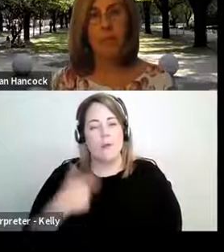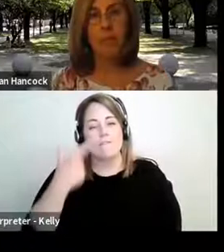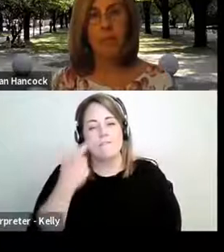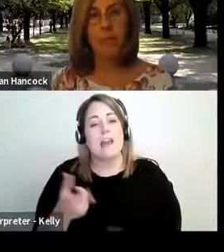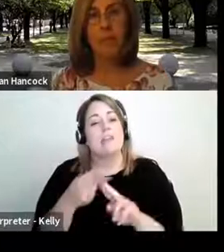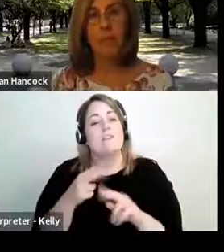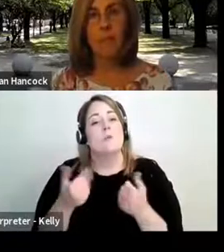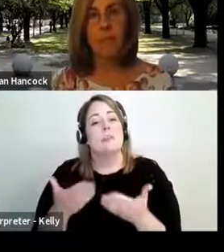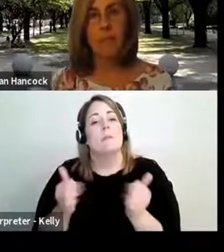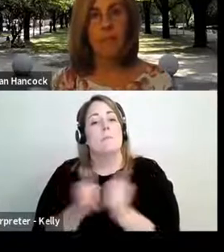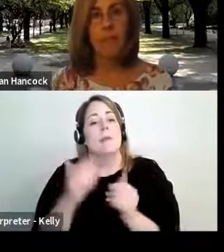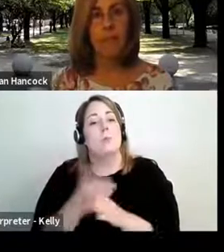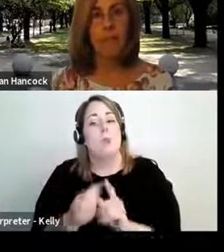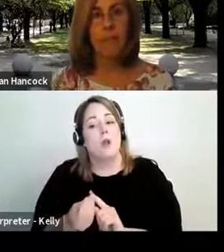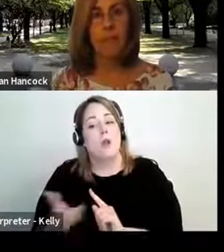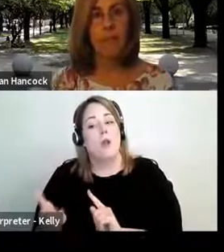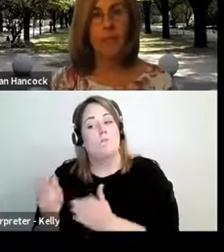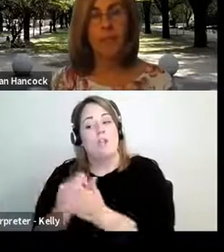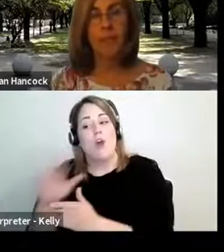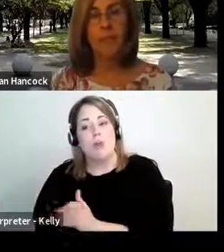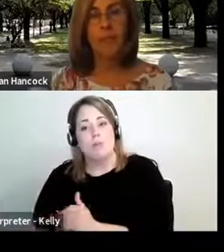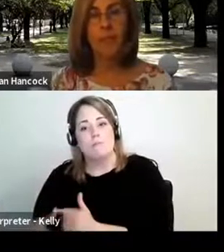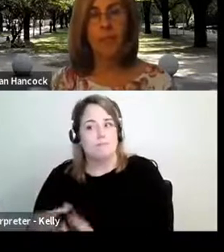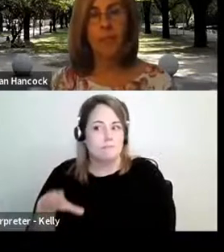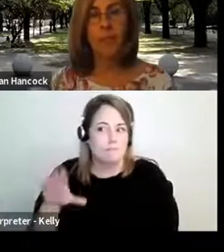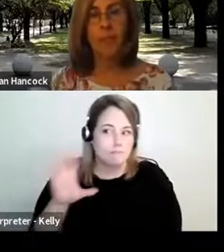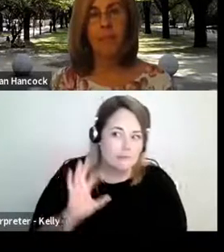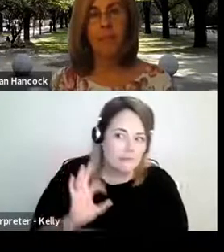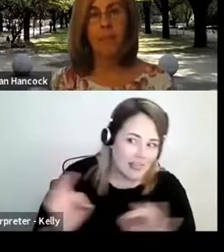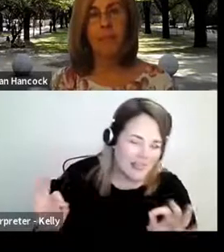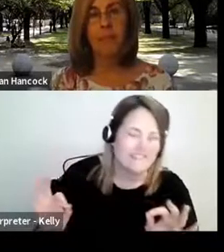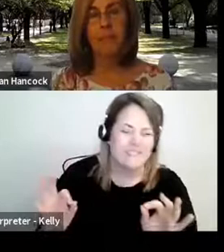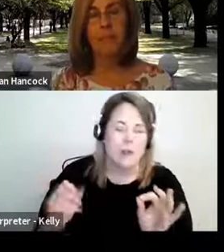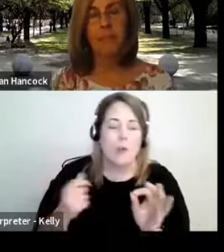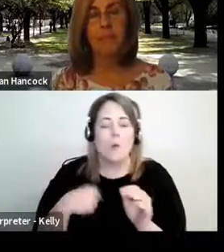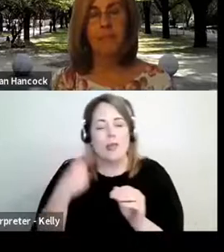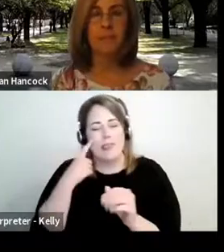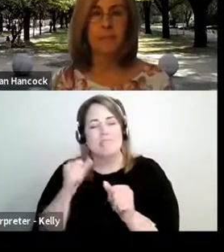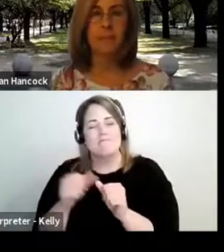we often never heard from them. So now we tend to make a follow-up appointment a week later and